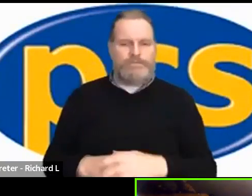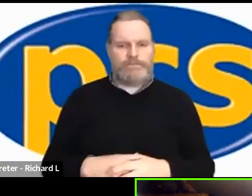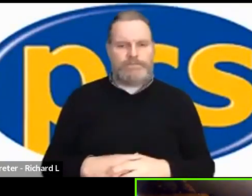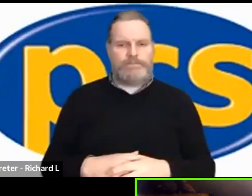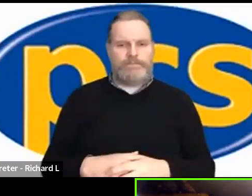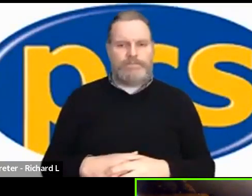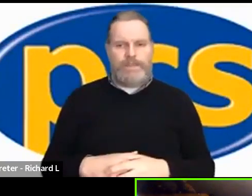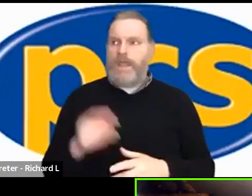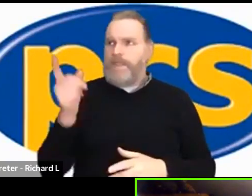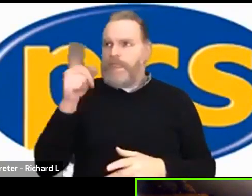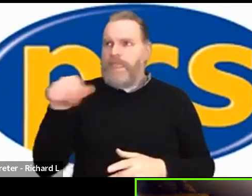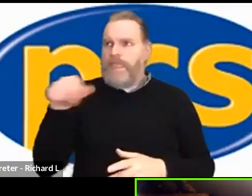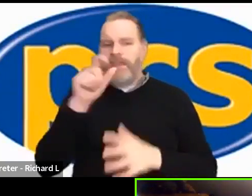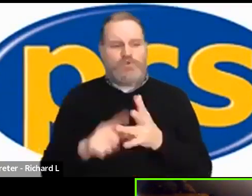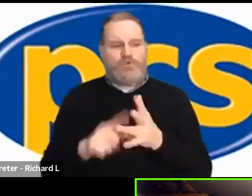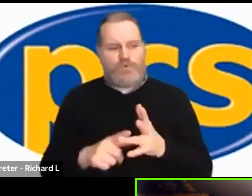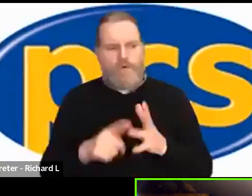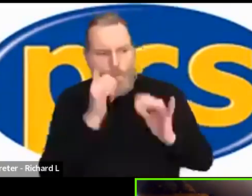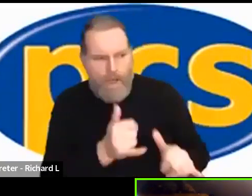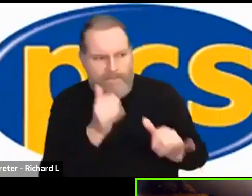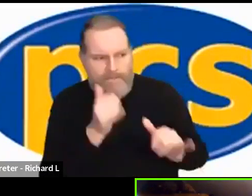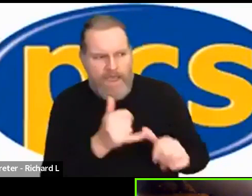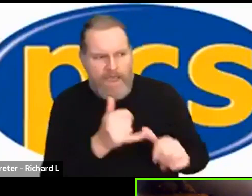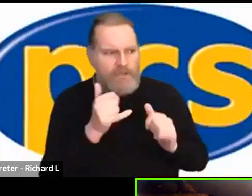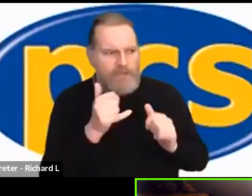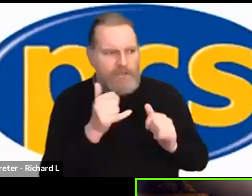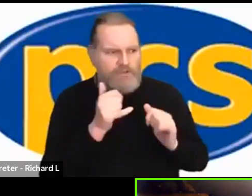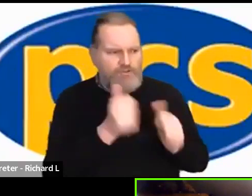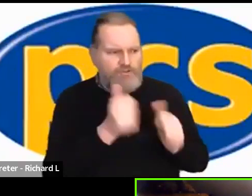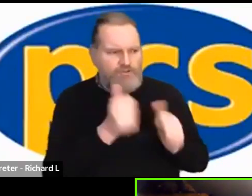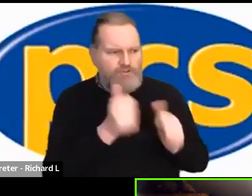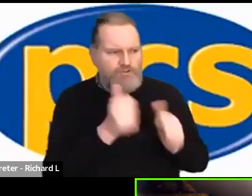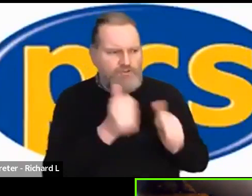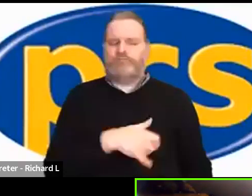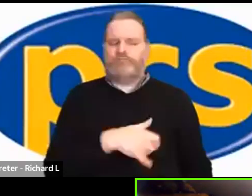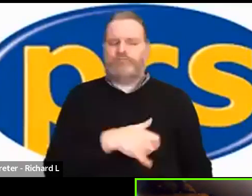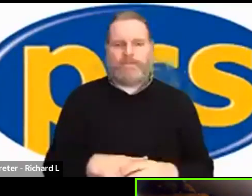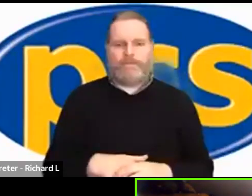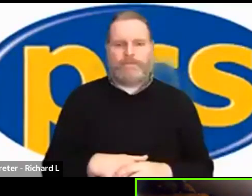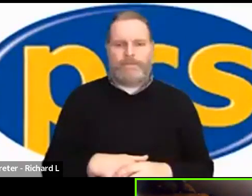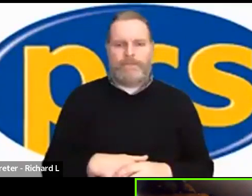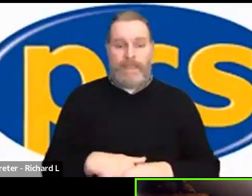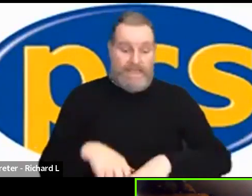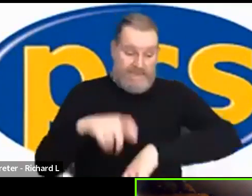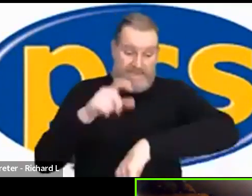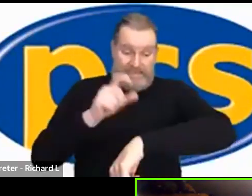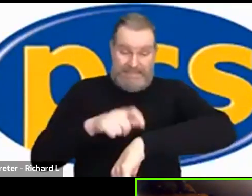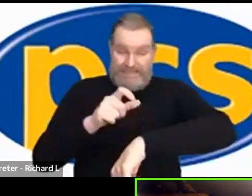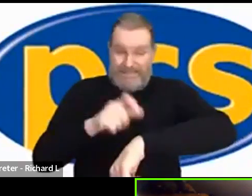If you haven't If you haven't responded, so you haven't responded, so that I wouldn't be too worried about that There are a couple of questions . Mark